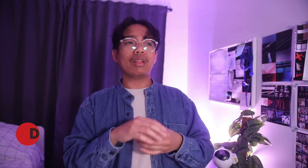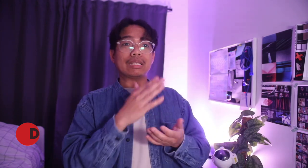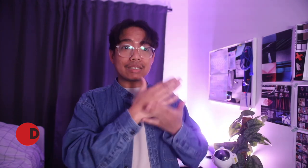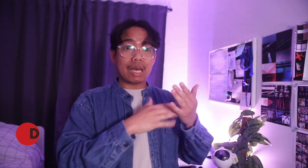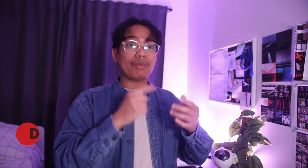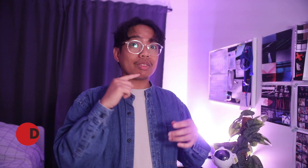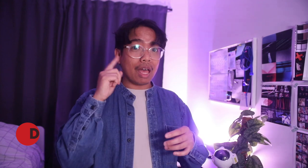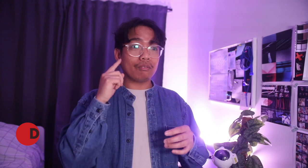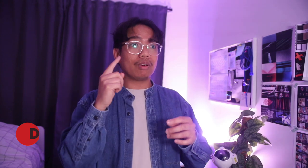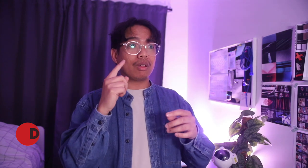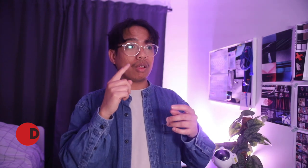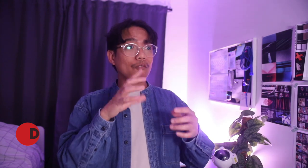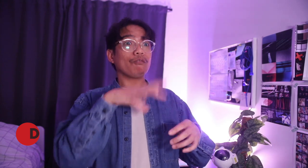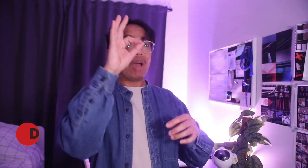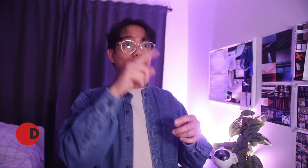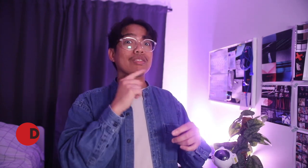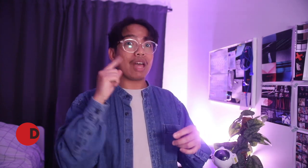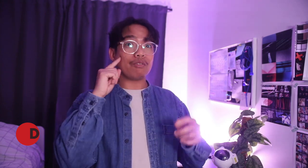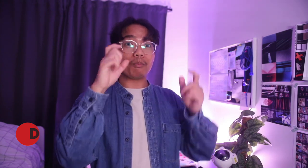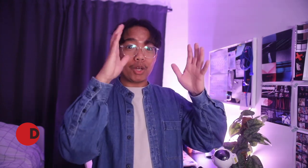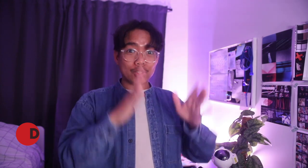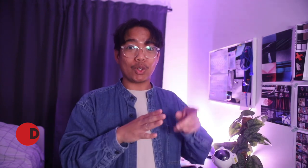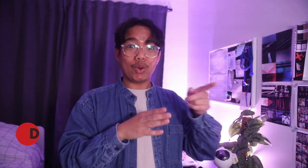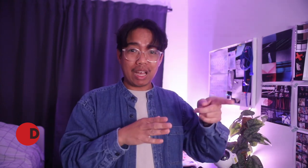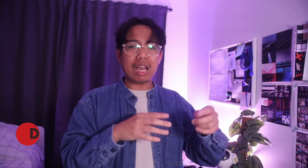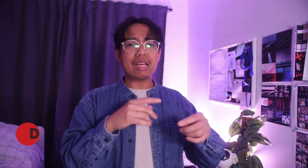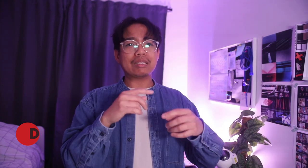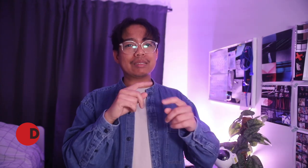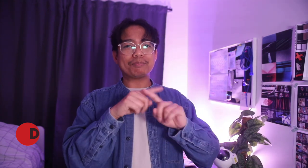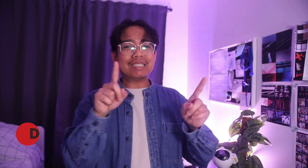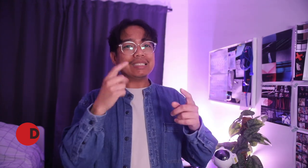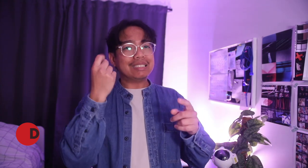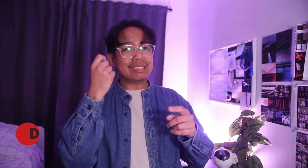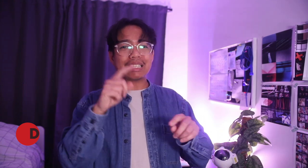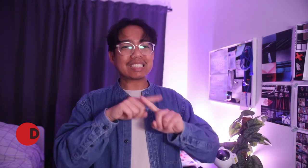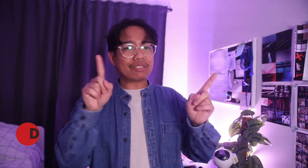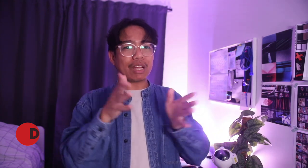but found their interests were not aligned.